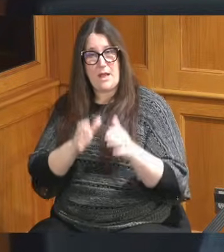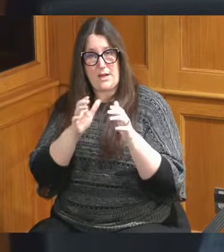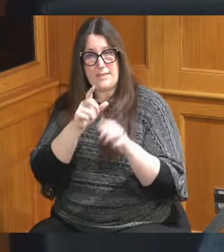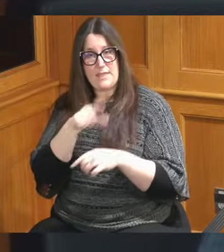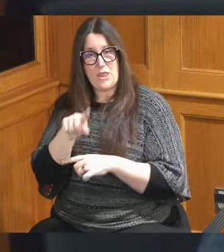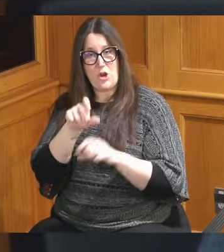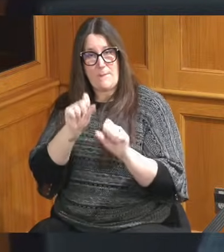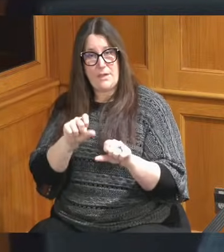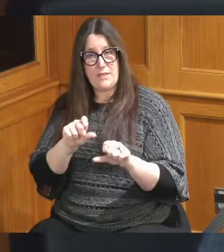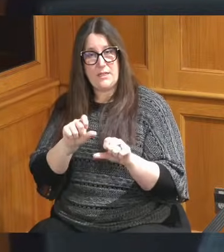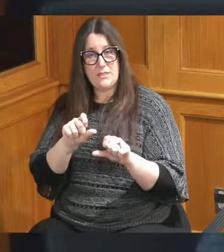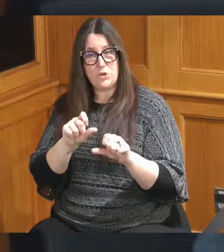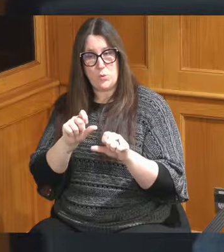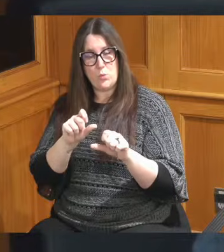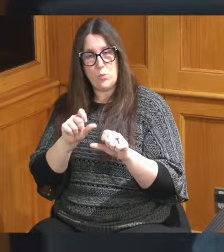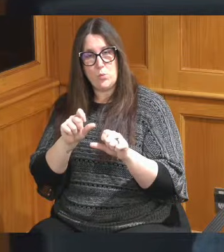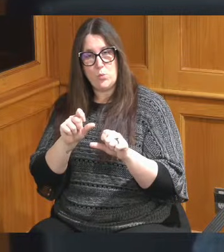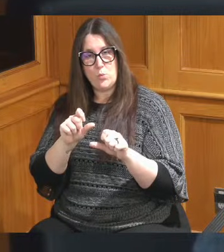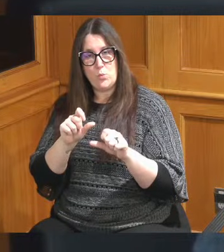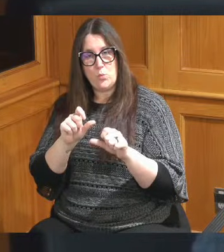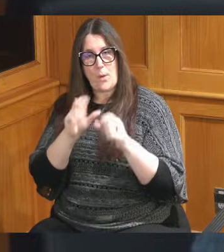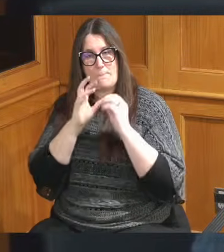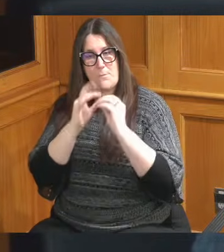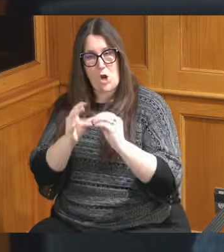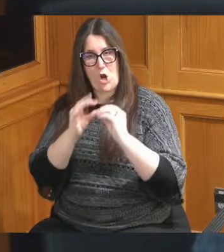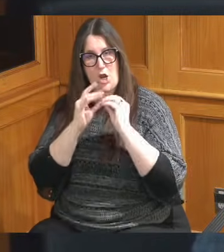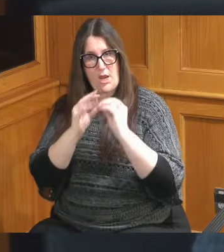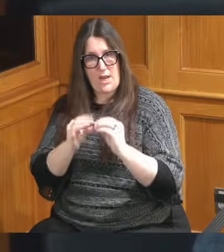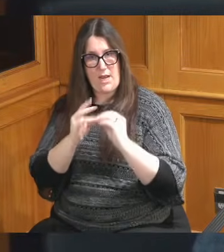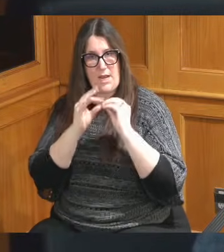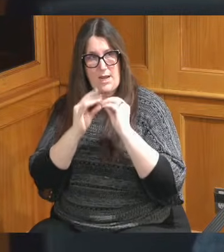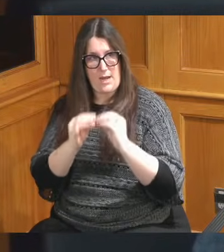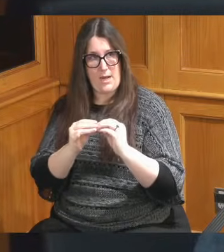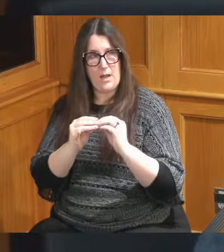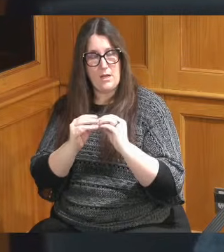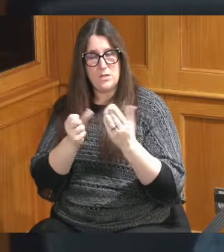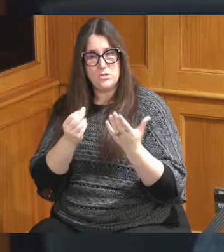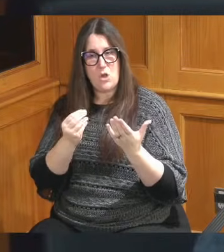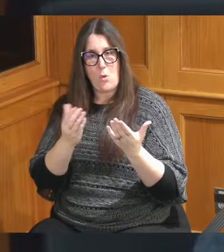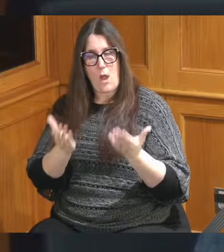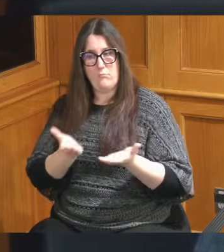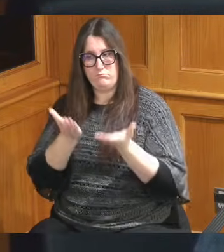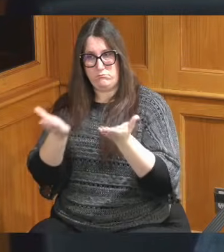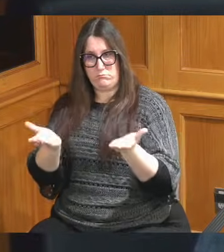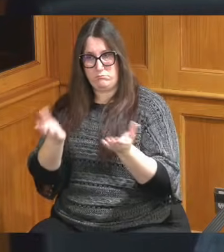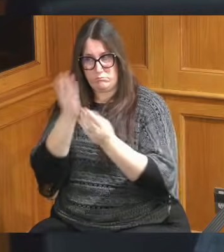to collectively bargain and so I just want to bring that in front of my colleagues as has